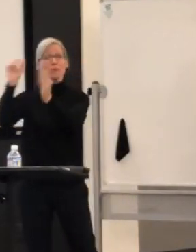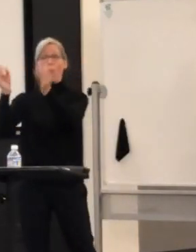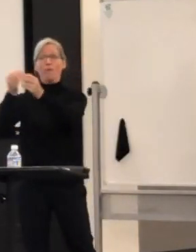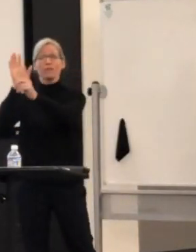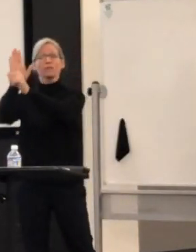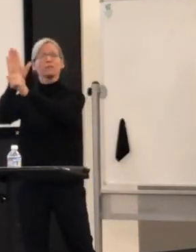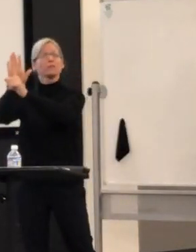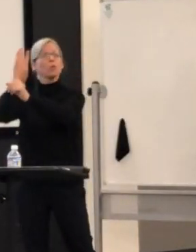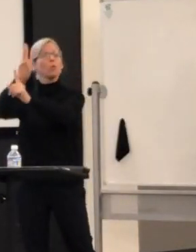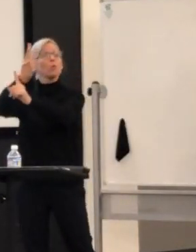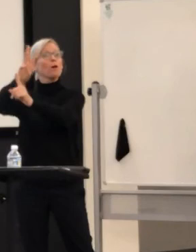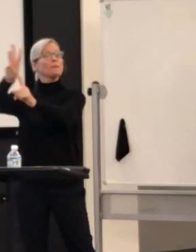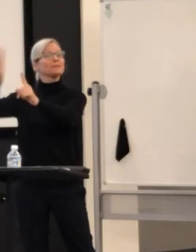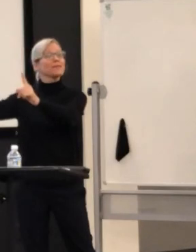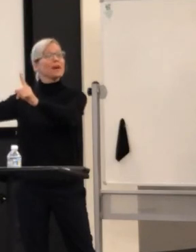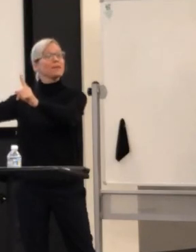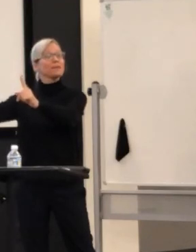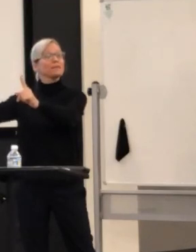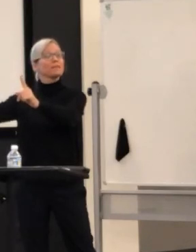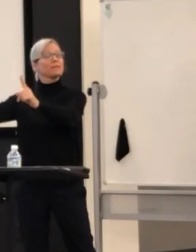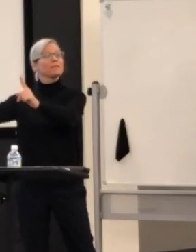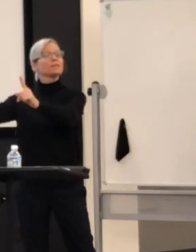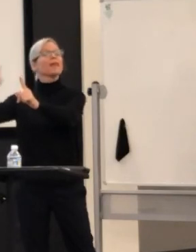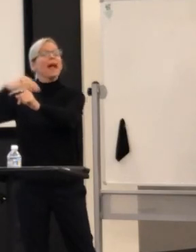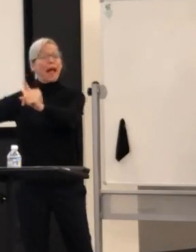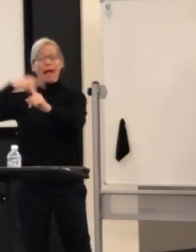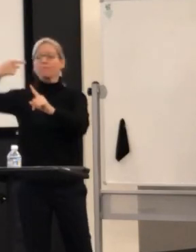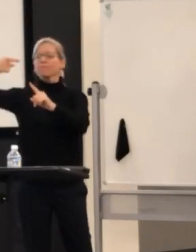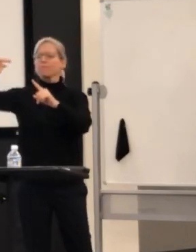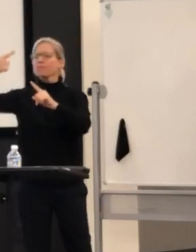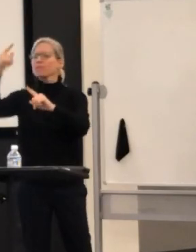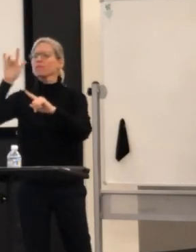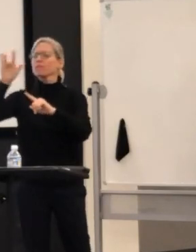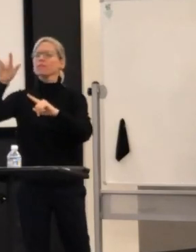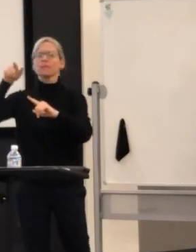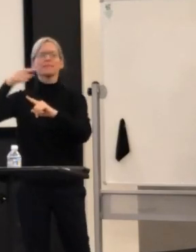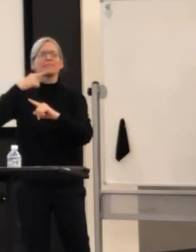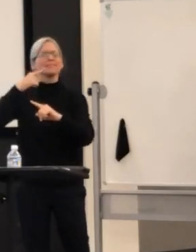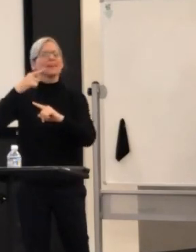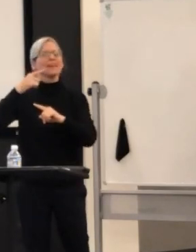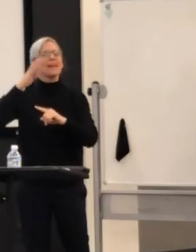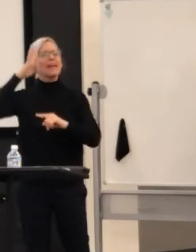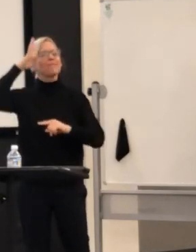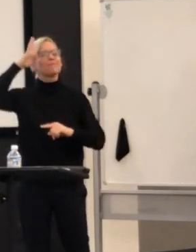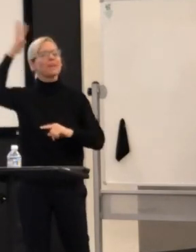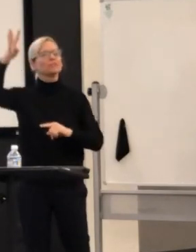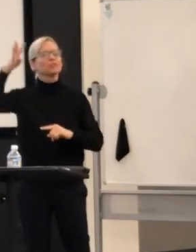the page on the site that's about what they call I think invention promotion companies and you can look up their list